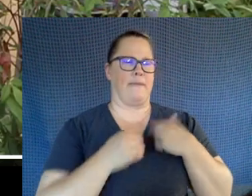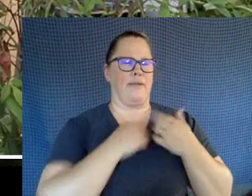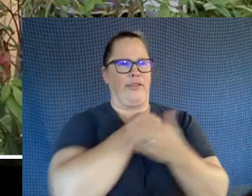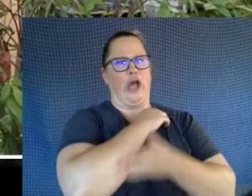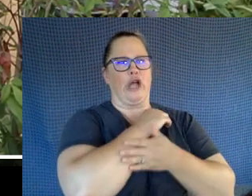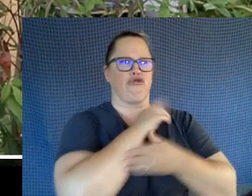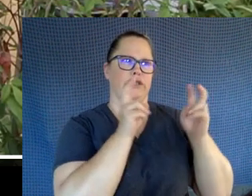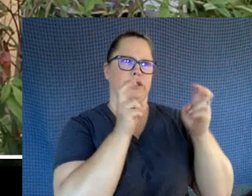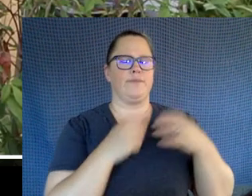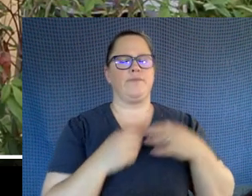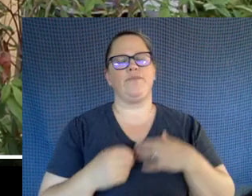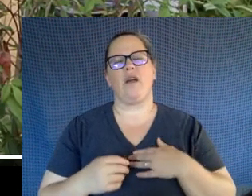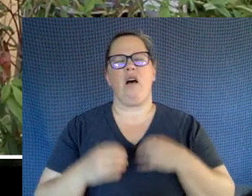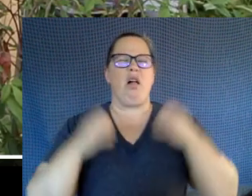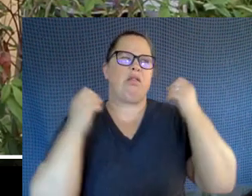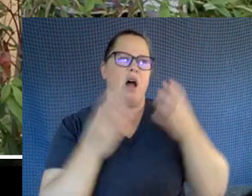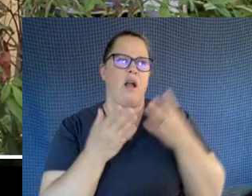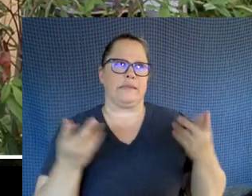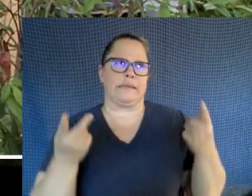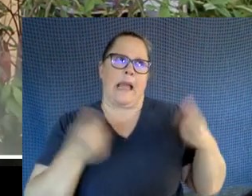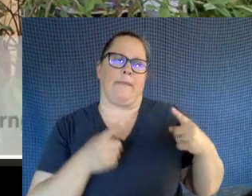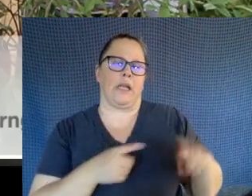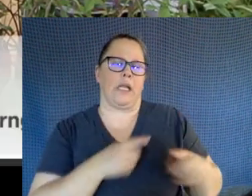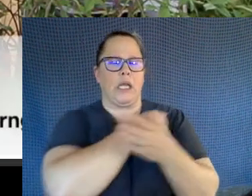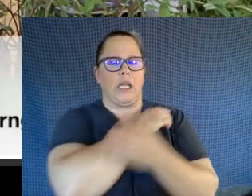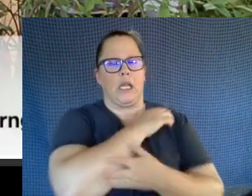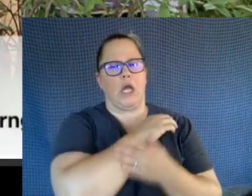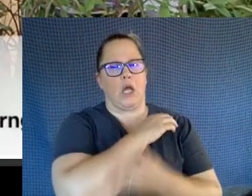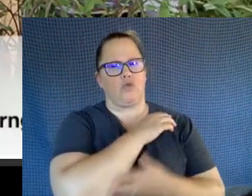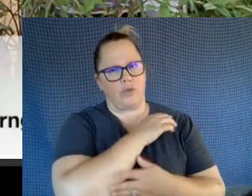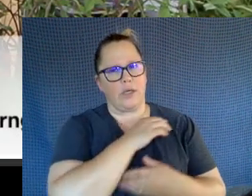art during this time and we had a type of art referred to as Regionalism. And